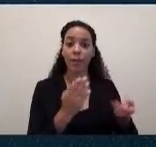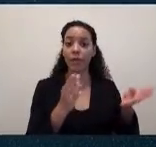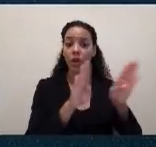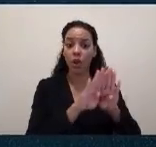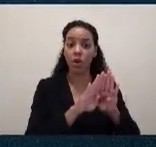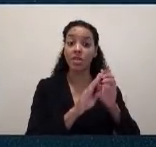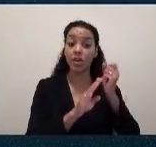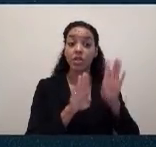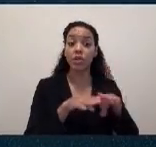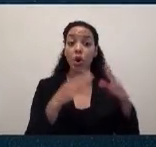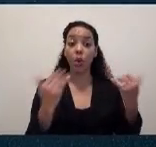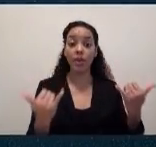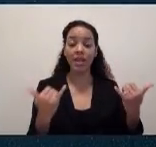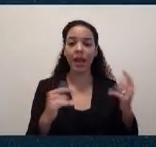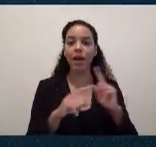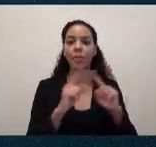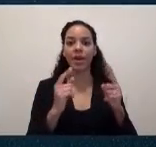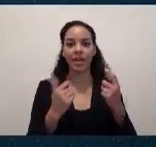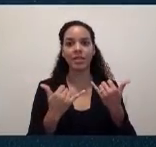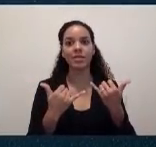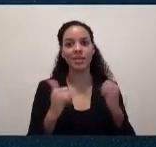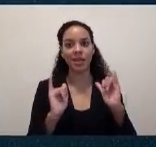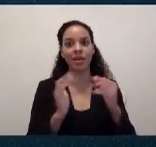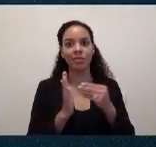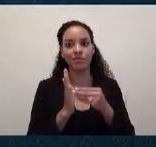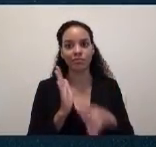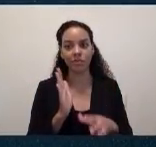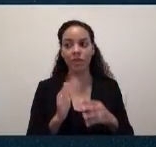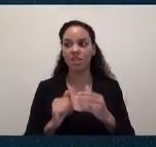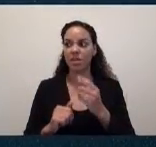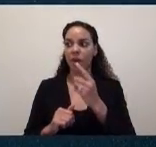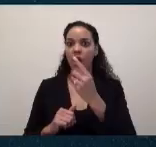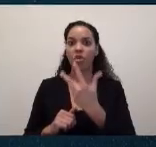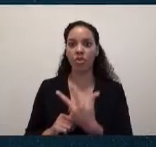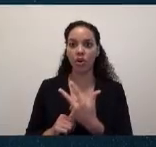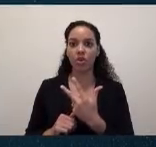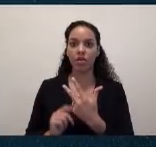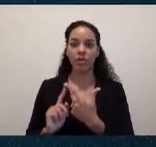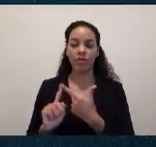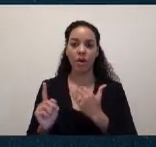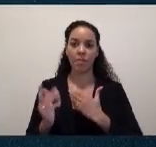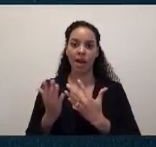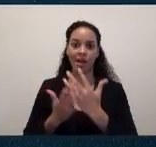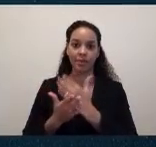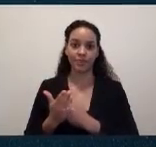as it's about a third of my take-home pay. This is huge as I try to care for my family